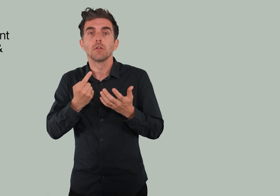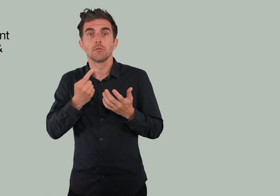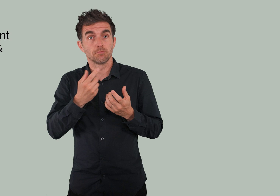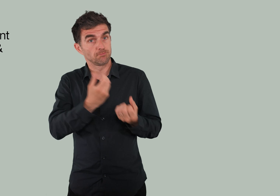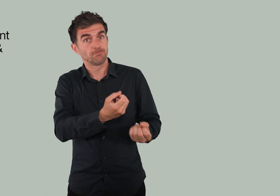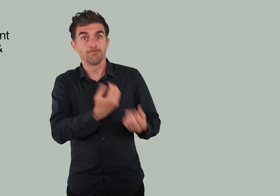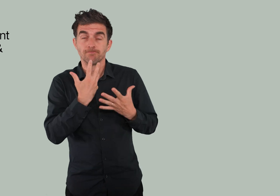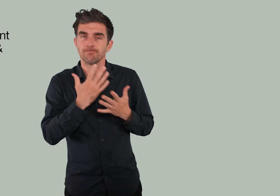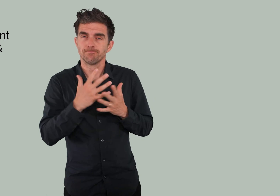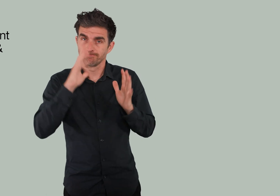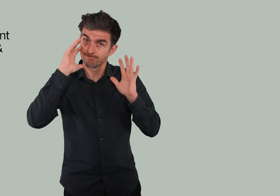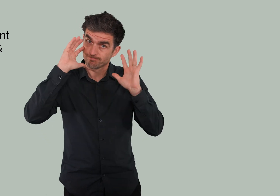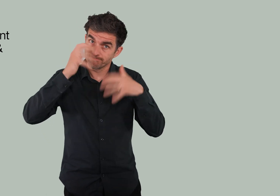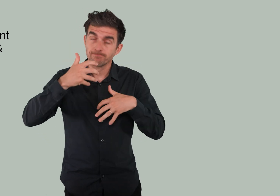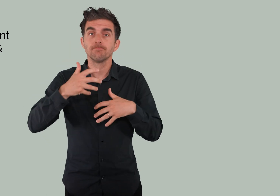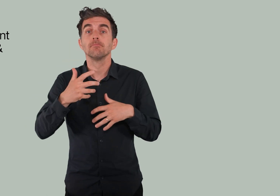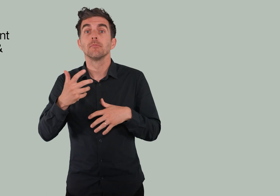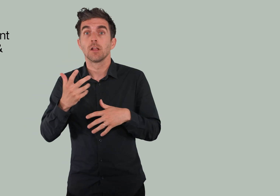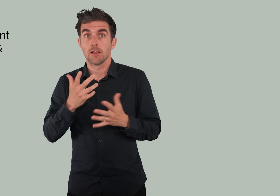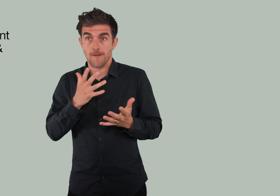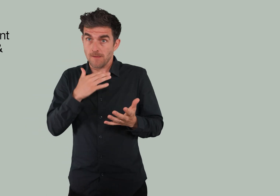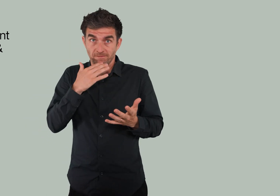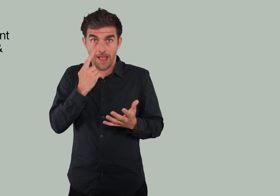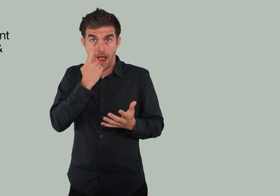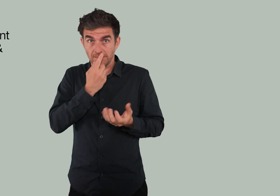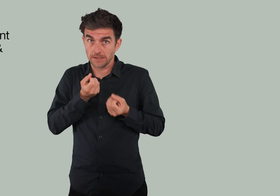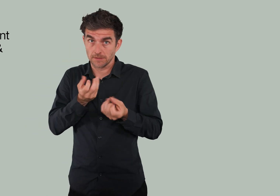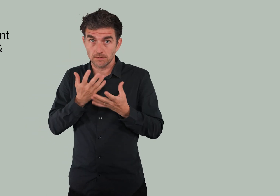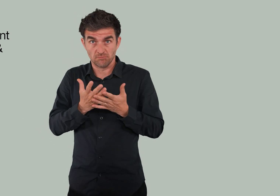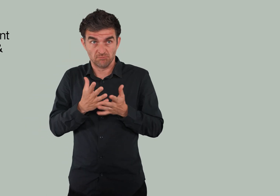report concerns around providing sufficient evidence